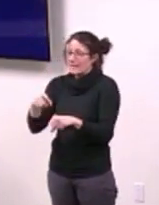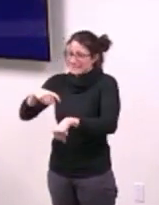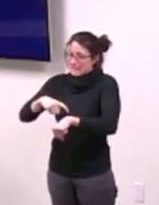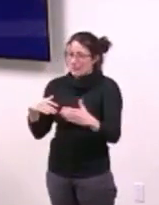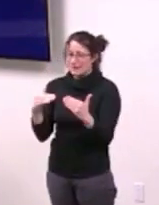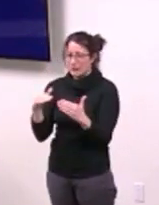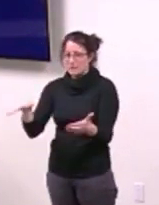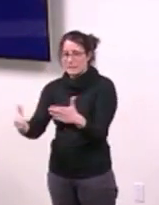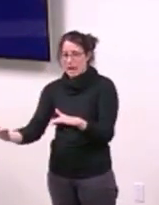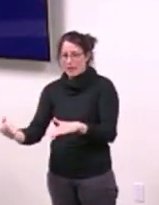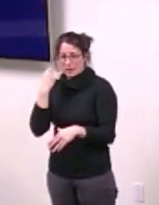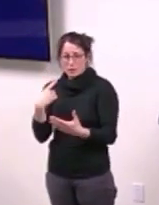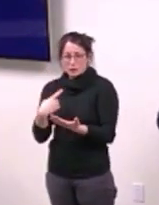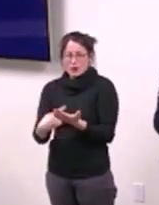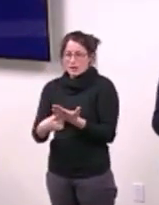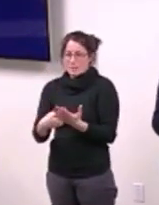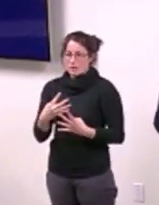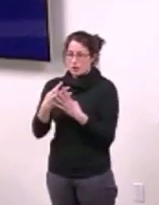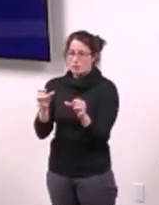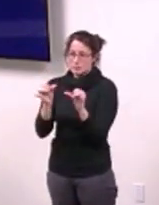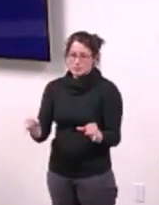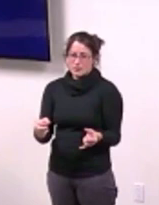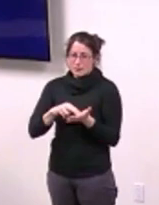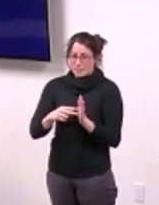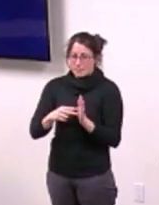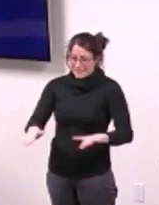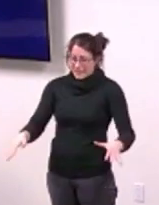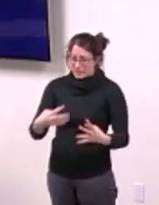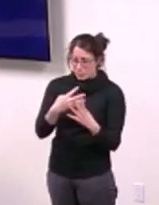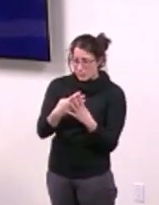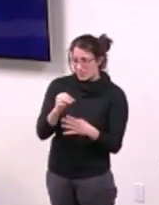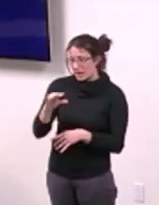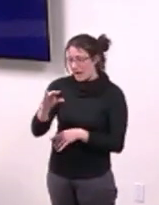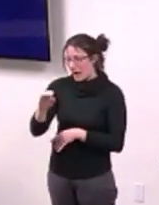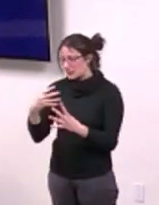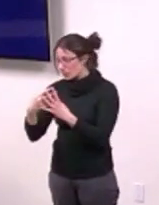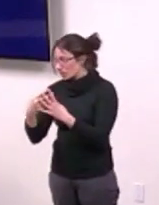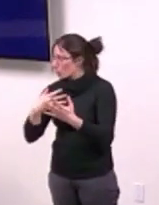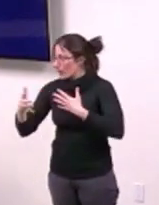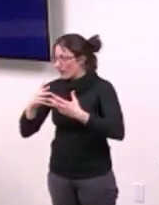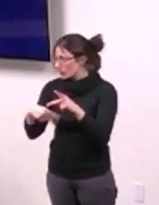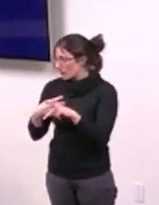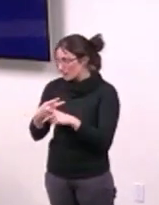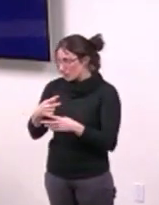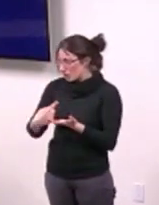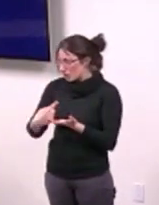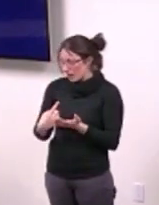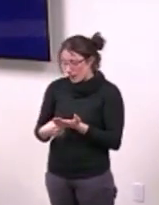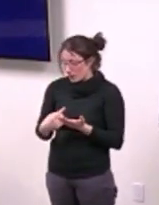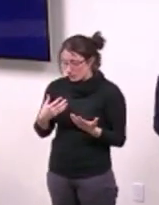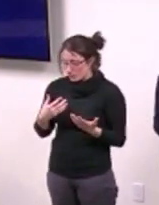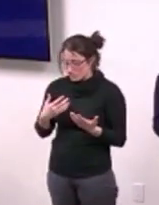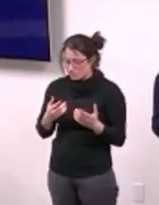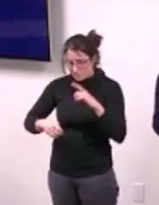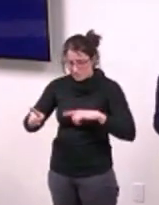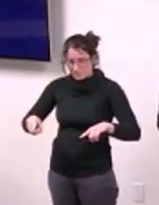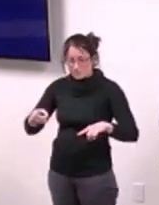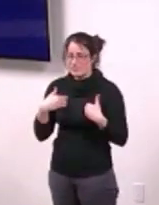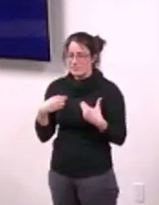That includes kid prisons, that includes ICE prisons, whatever prison you're talking about. So there's a lot of pressure on the attorneys